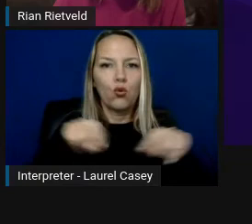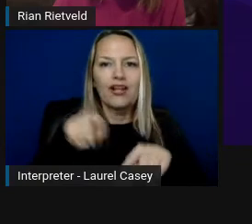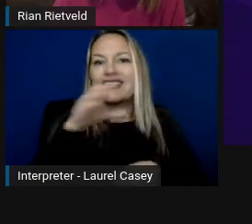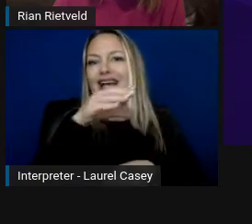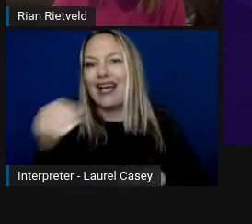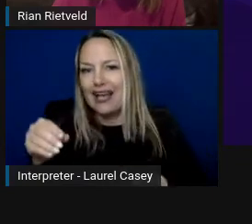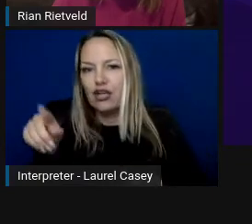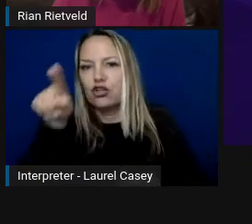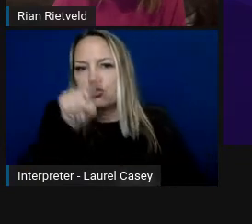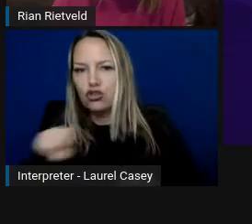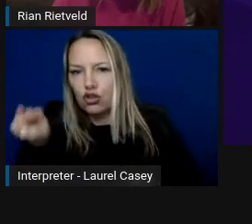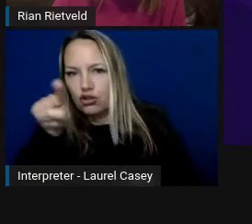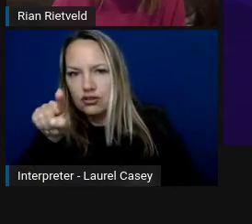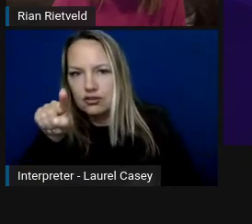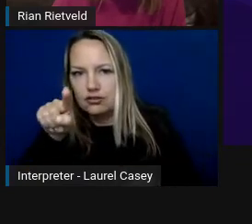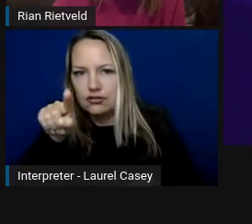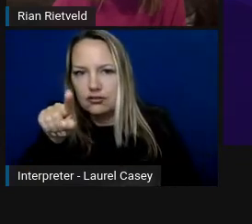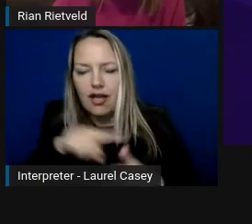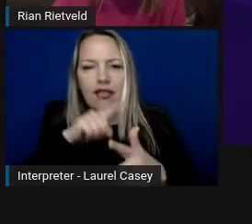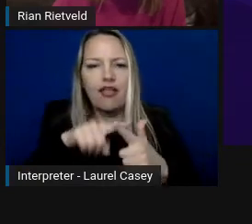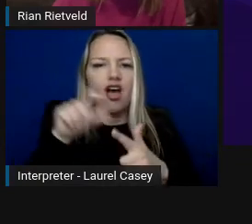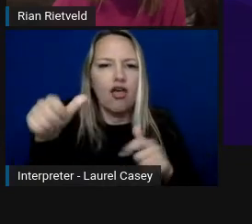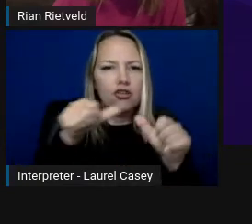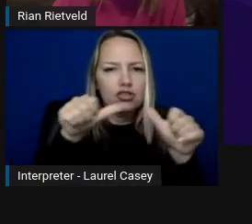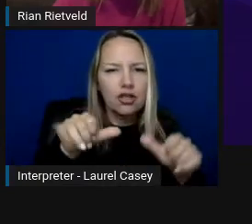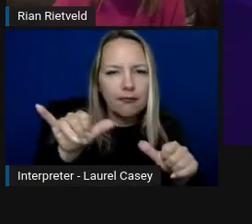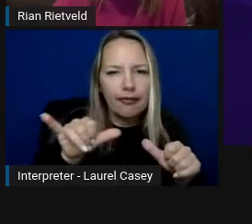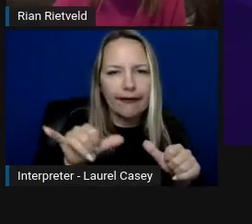Then they have these other shapes like this rounded square